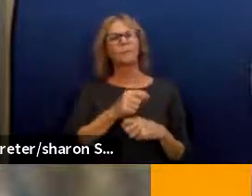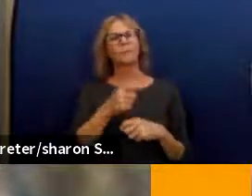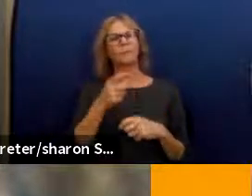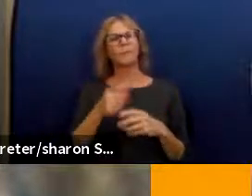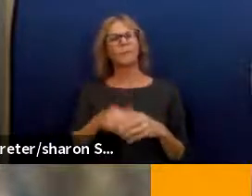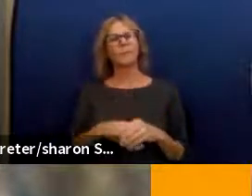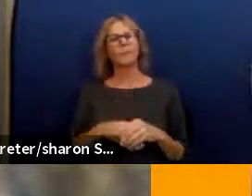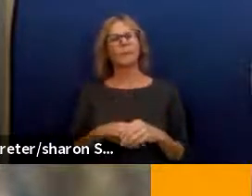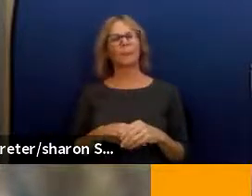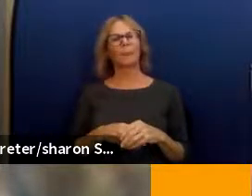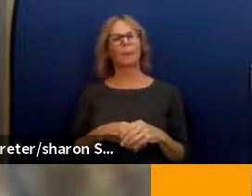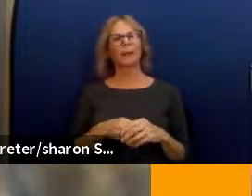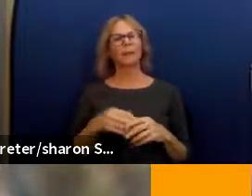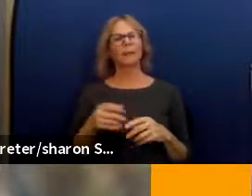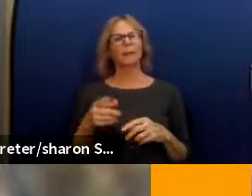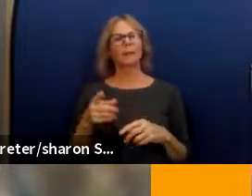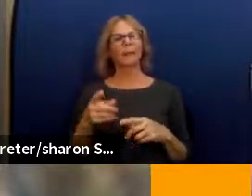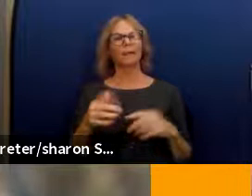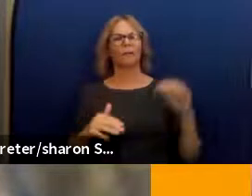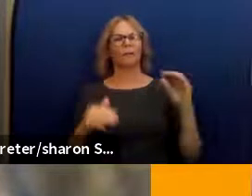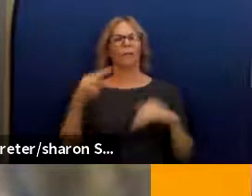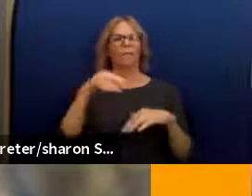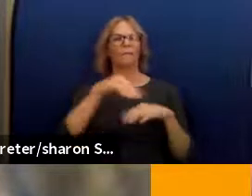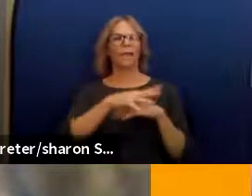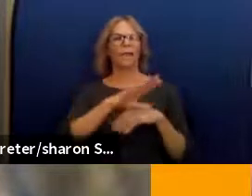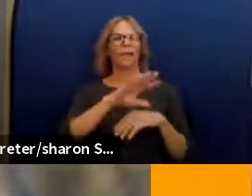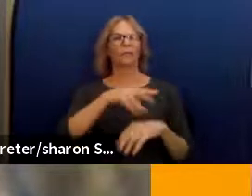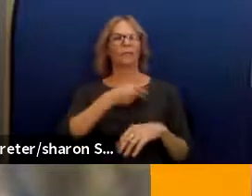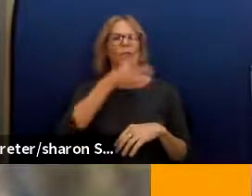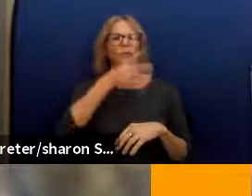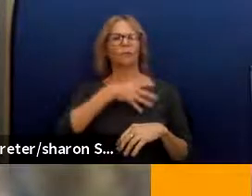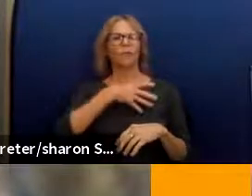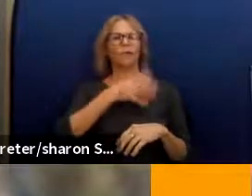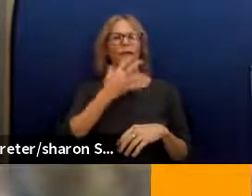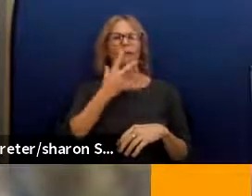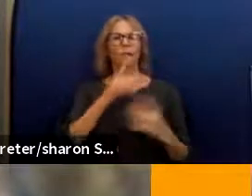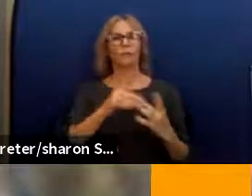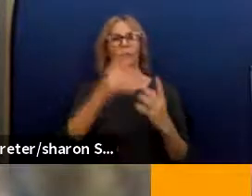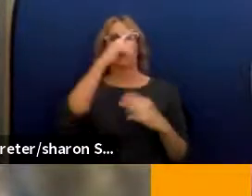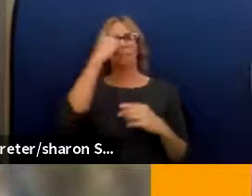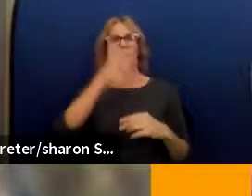male violence disproportionately affects trans women of color, especially black trans woman, and intersections are because of the